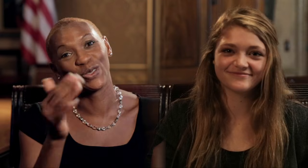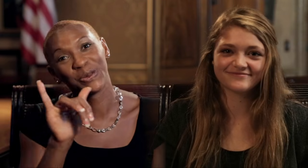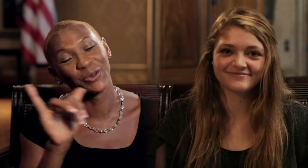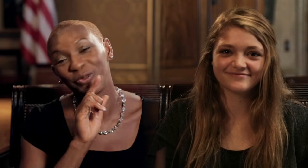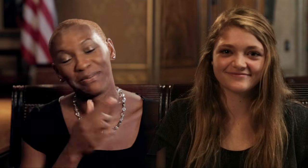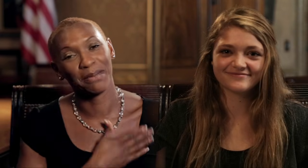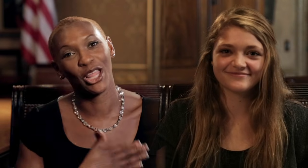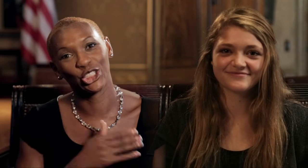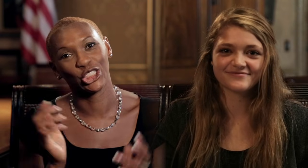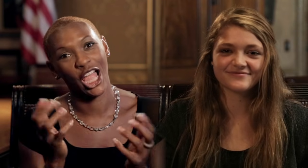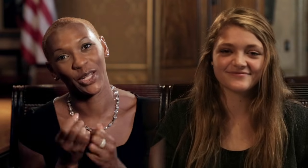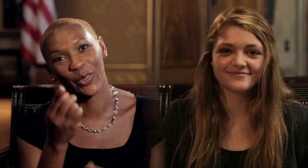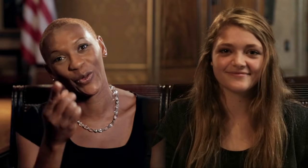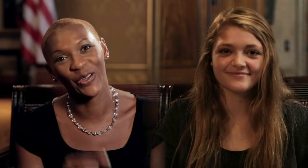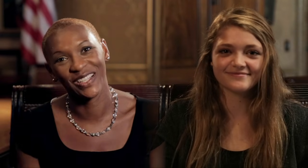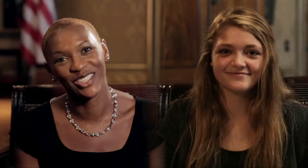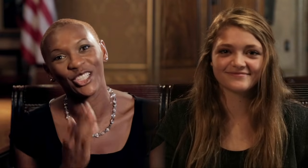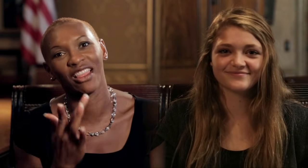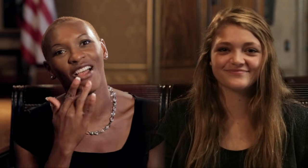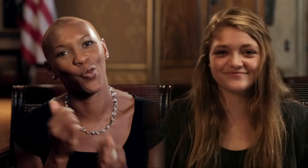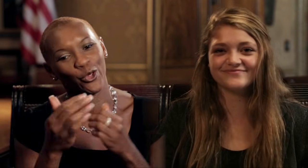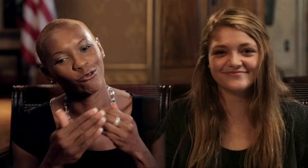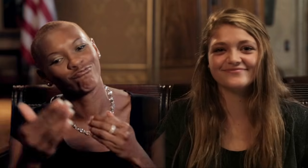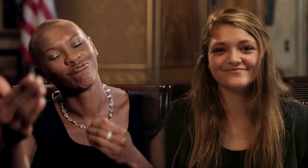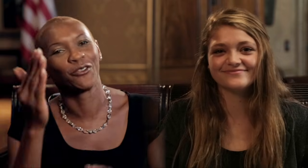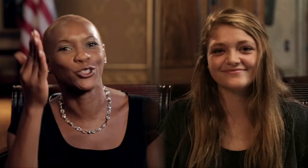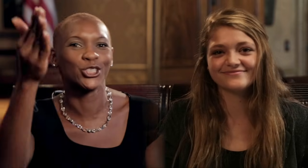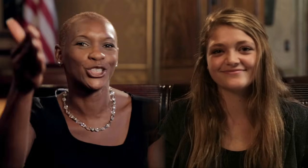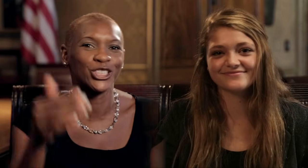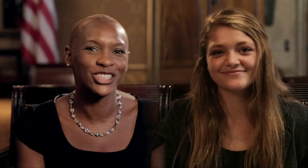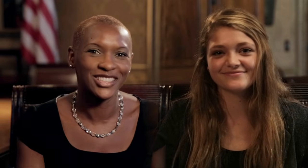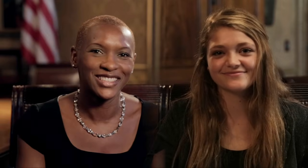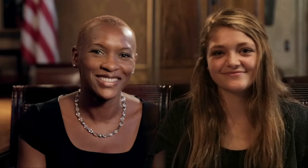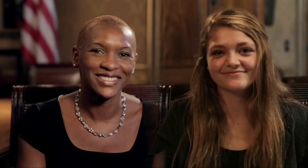Thank you! You too. It's been a pleasure talking with you. Good luck with your future.